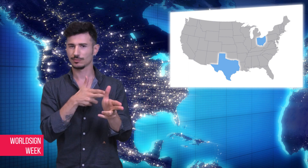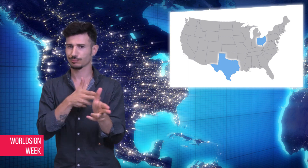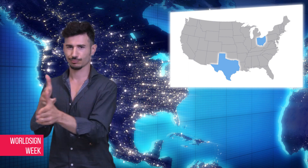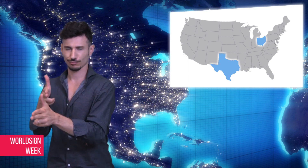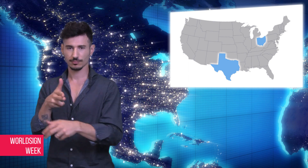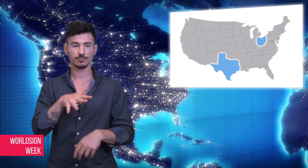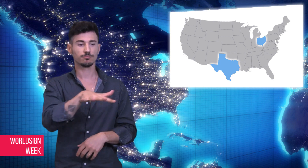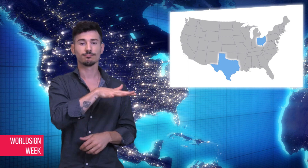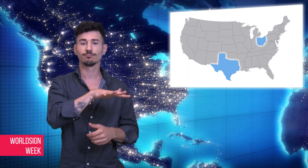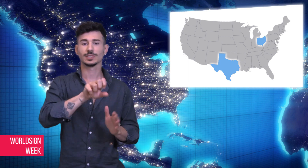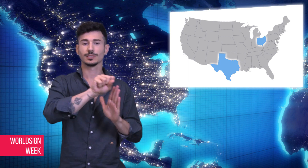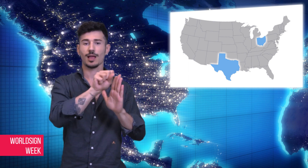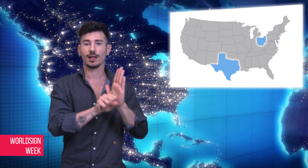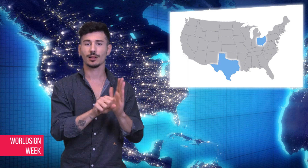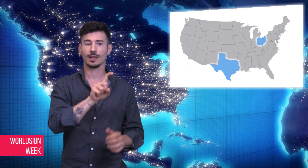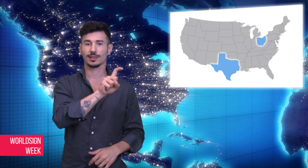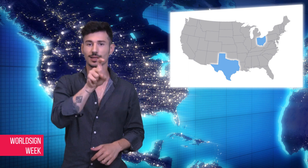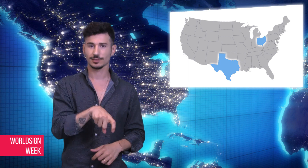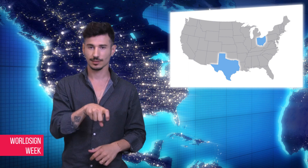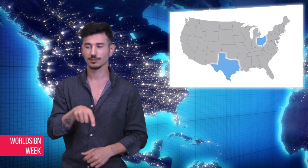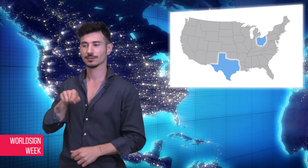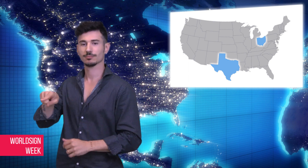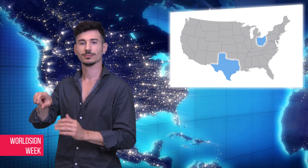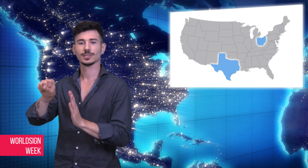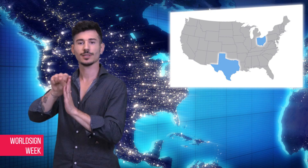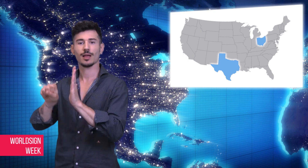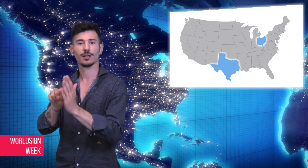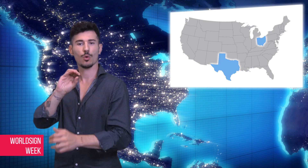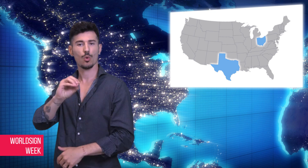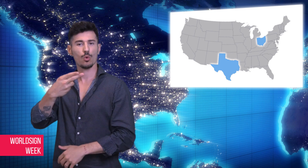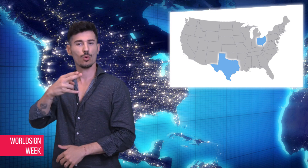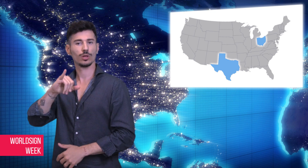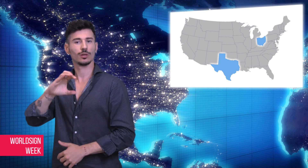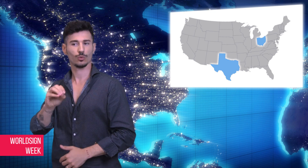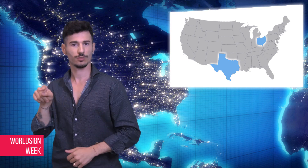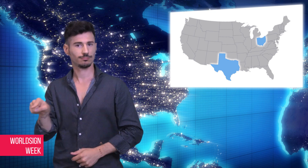incidents occurred during a 24-hour period in the